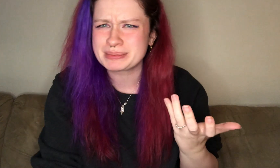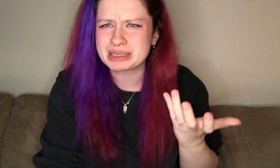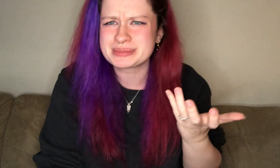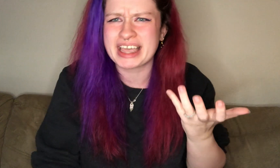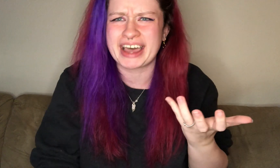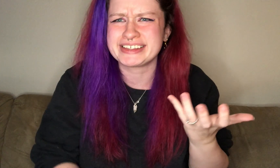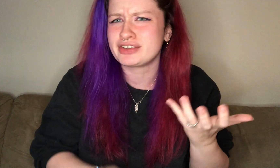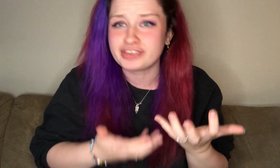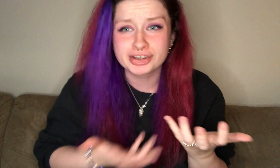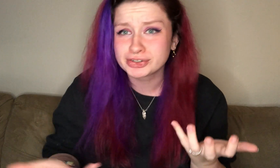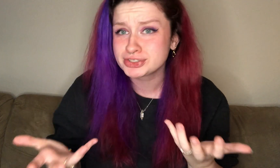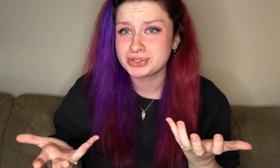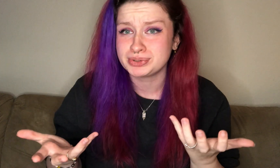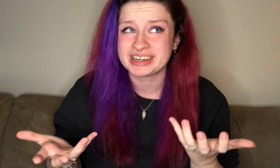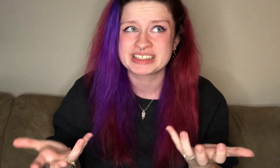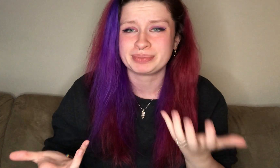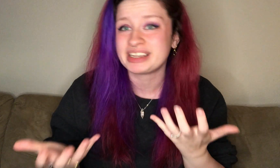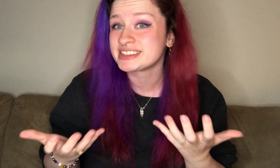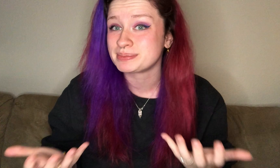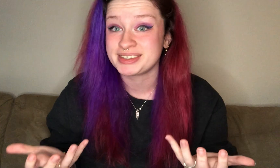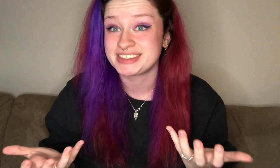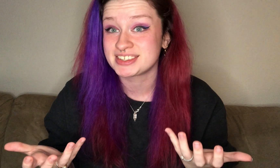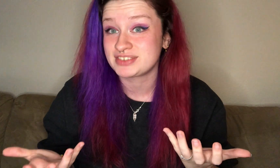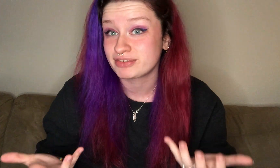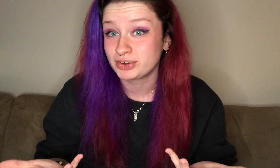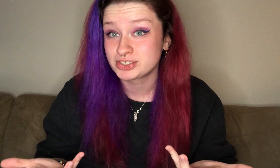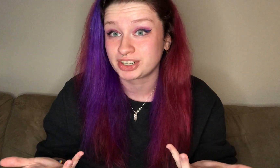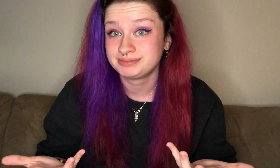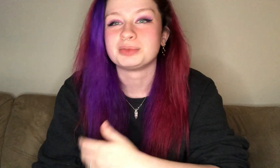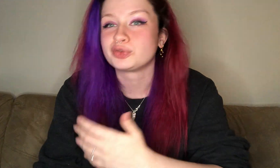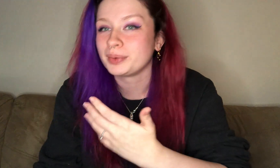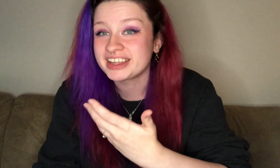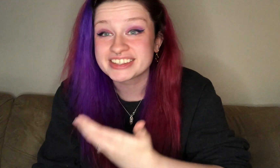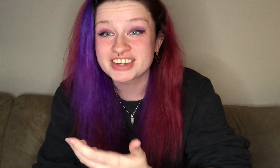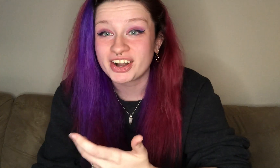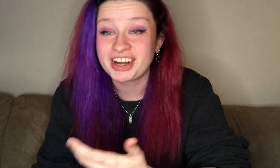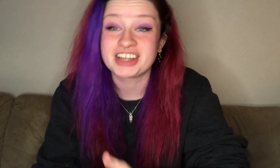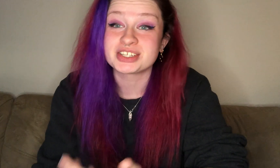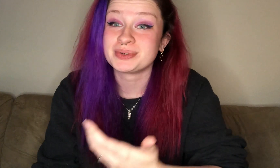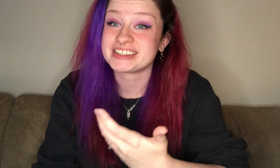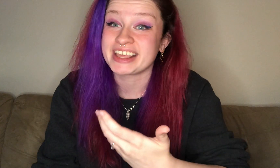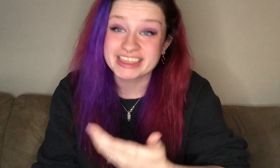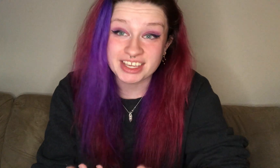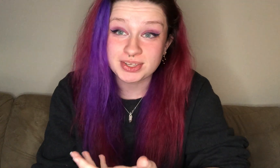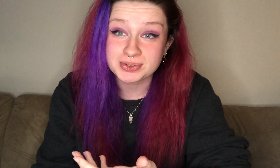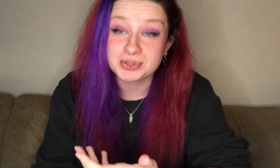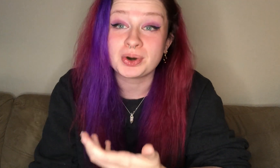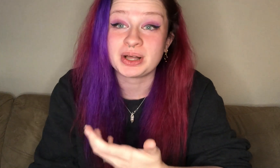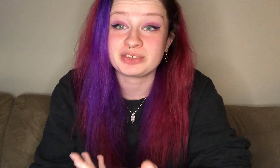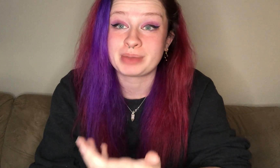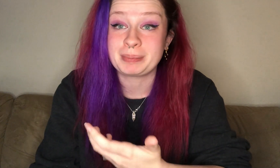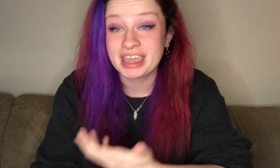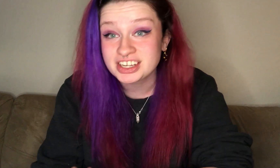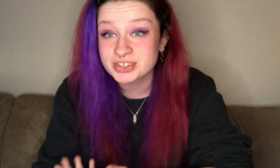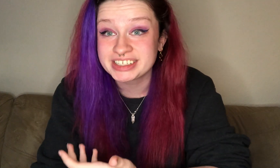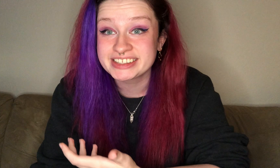memes as a vehicle to explain some pieces of Deaf culture before we get started i just want to say thank you to all of my patrons